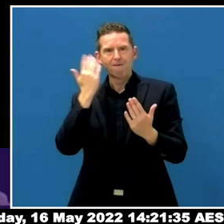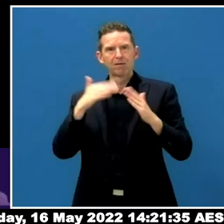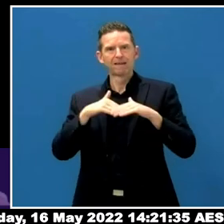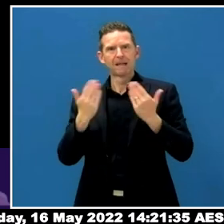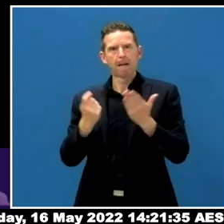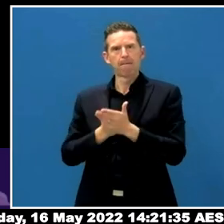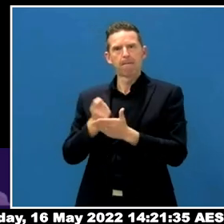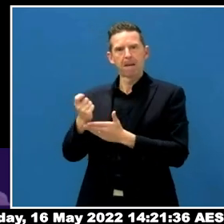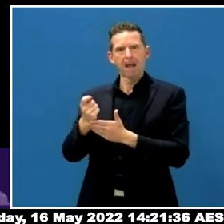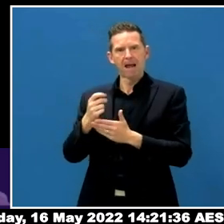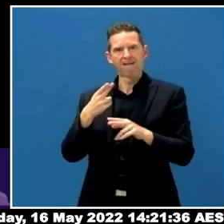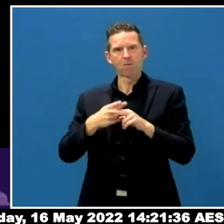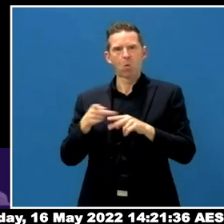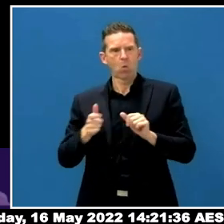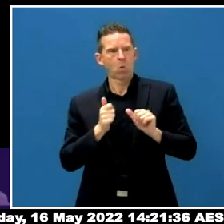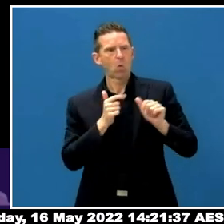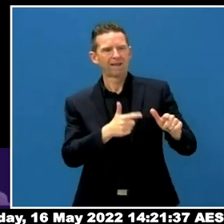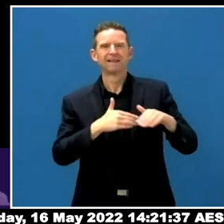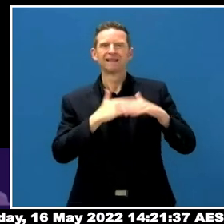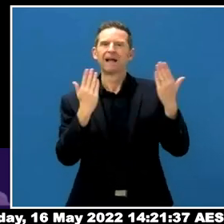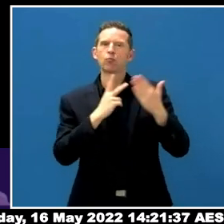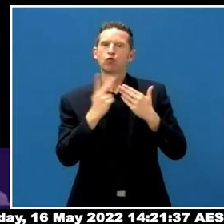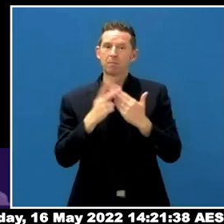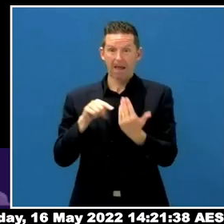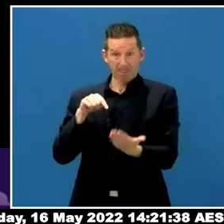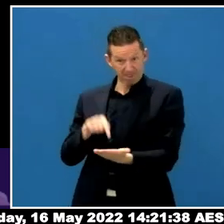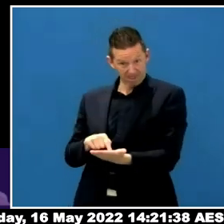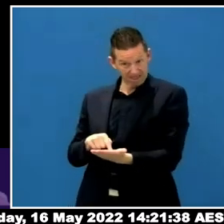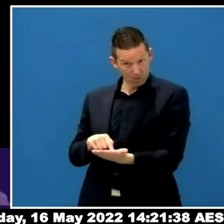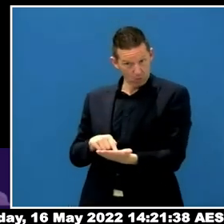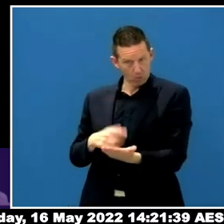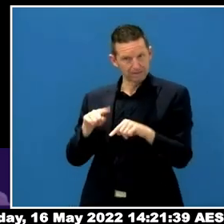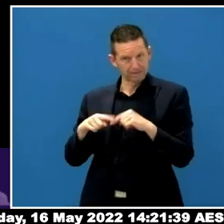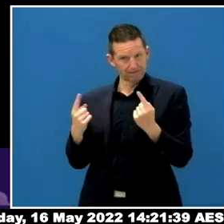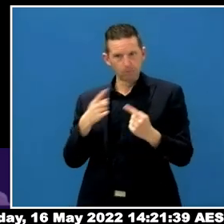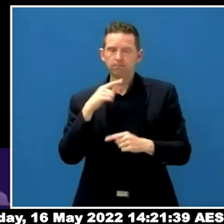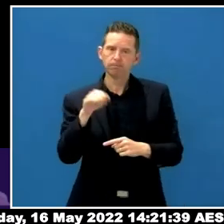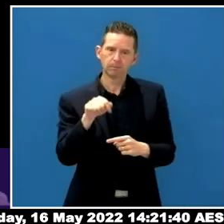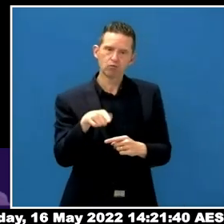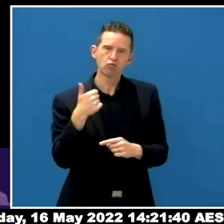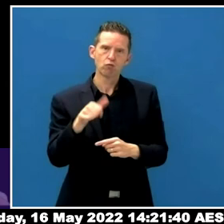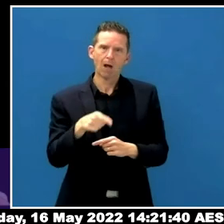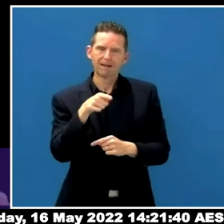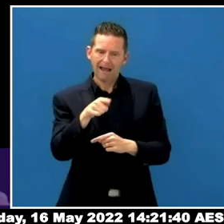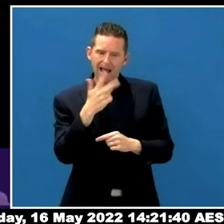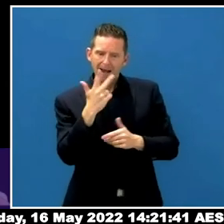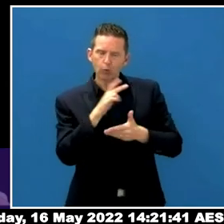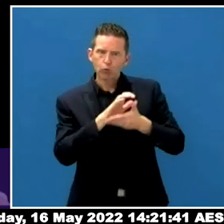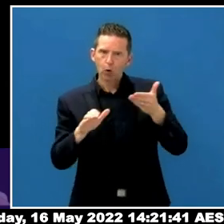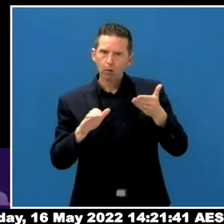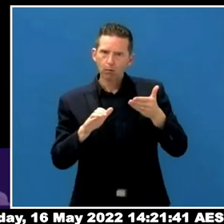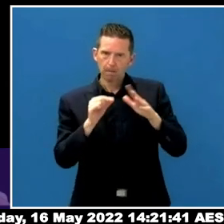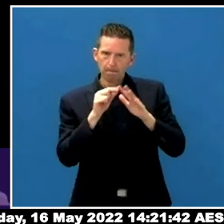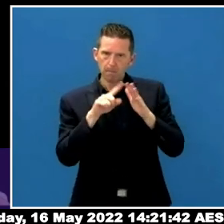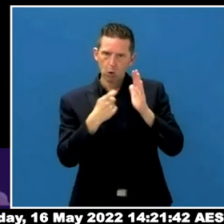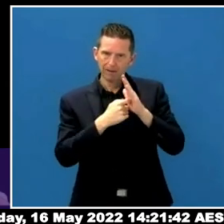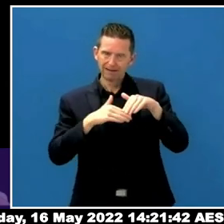Is that the fee you're talking about, or a different one? That's correct, the $8 per day which was centre paid out of Simon's disability